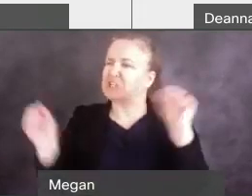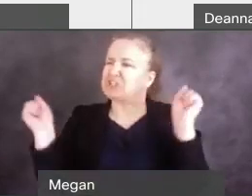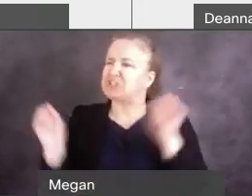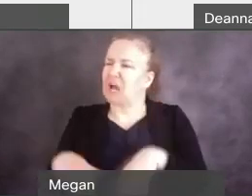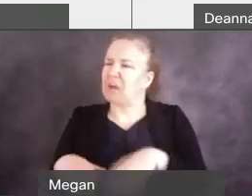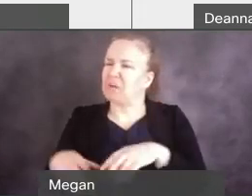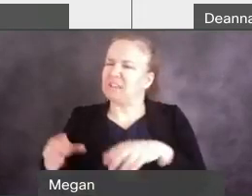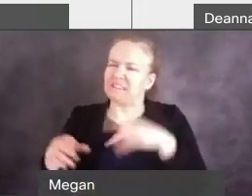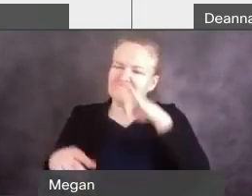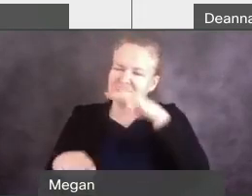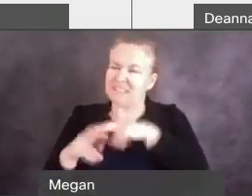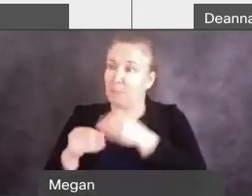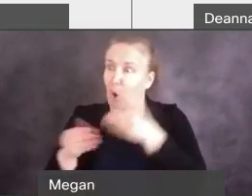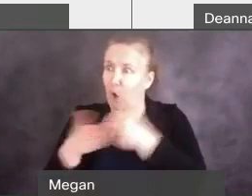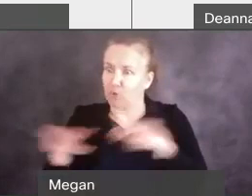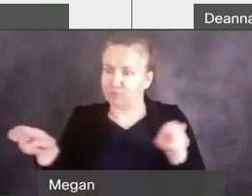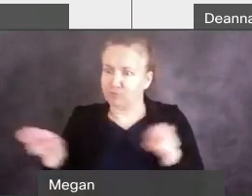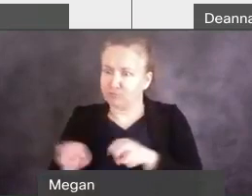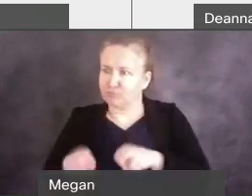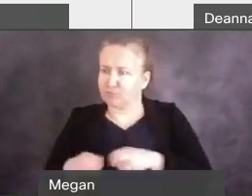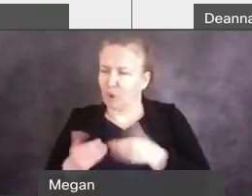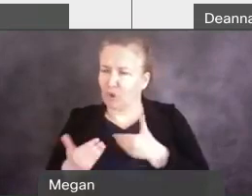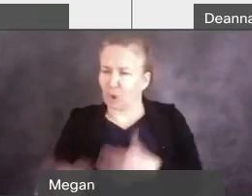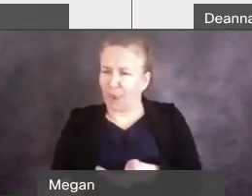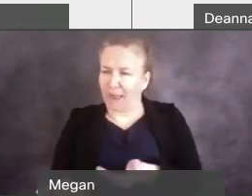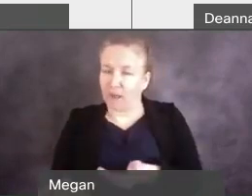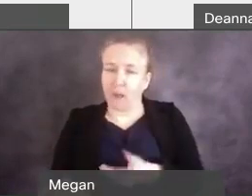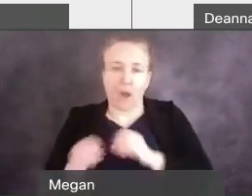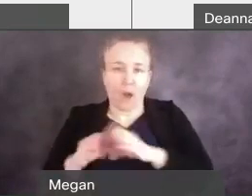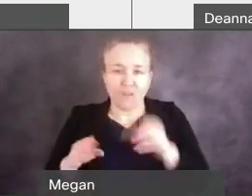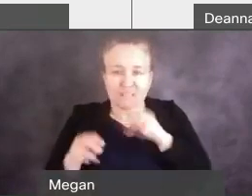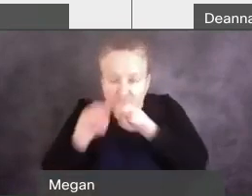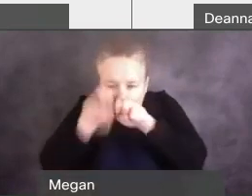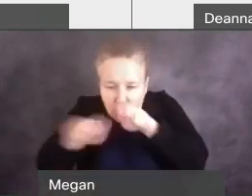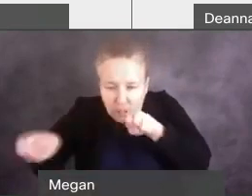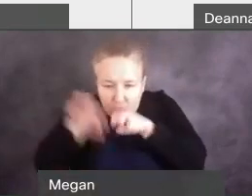go ahead and do it. Obviously not a free for all to put kids next to each other but what